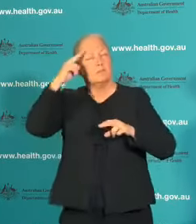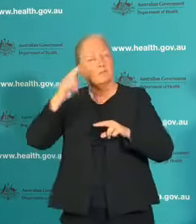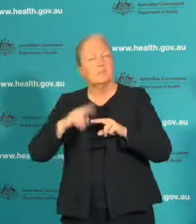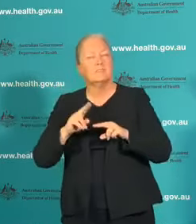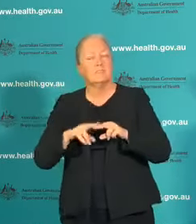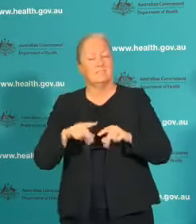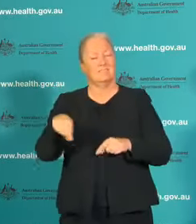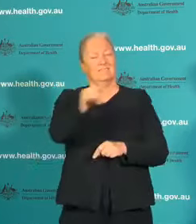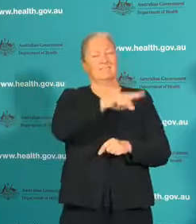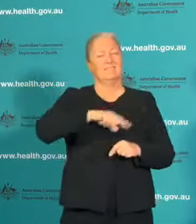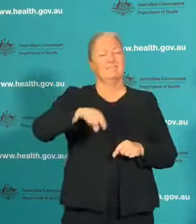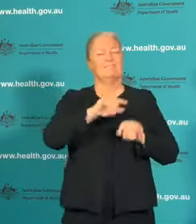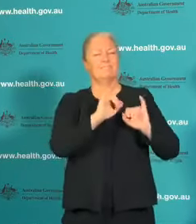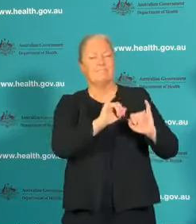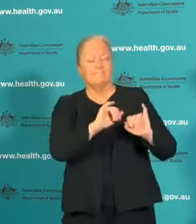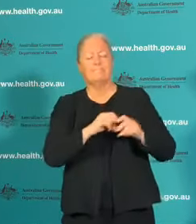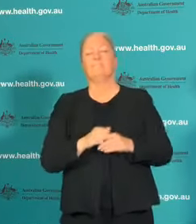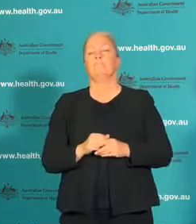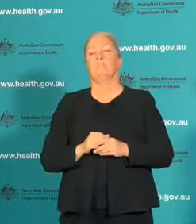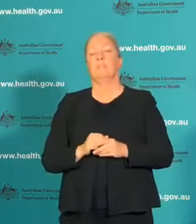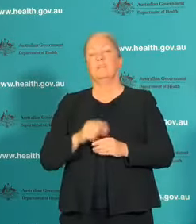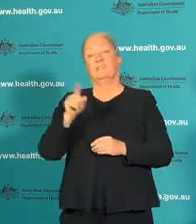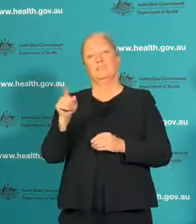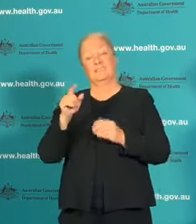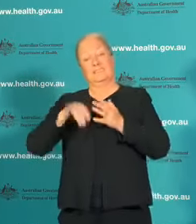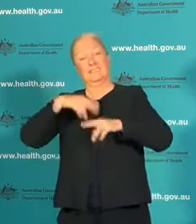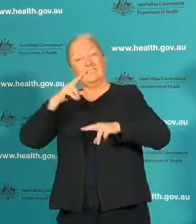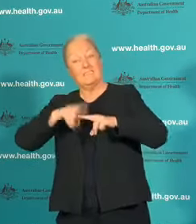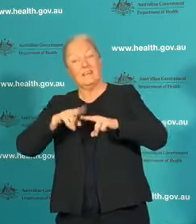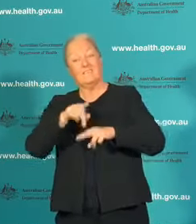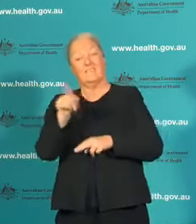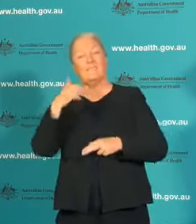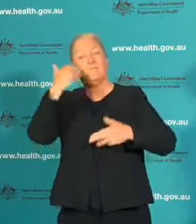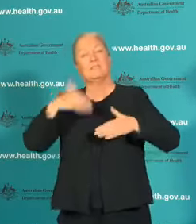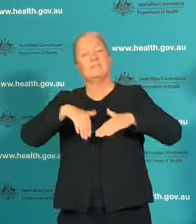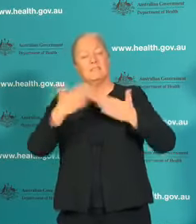excellent care and support to the residents each day.